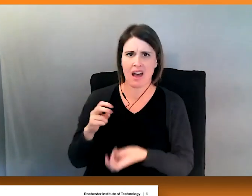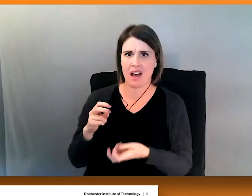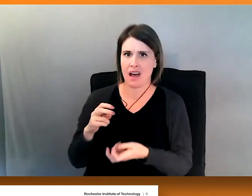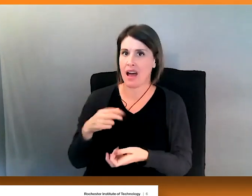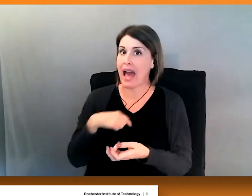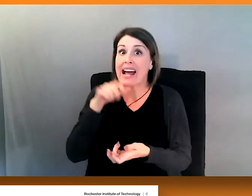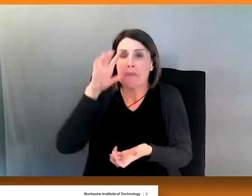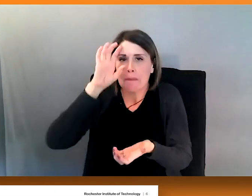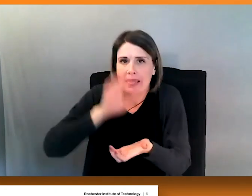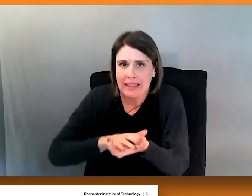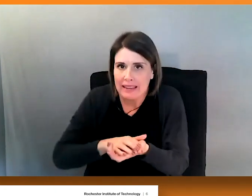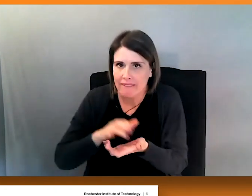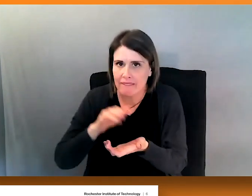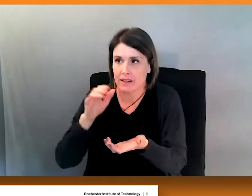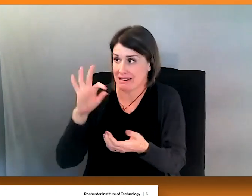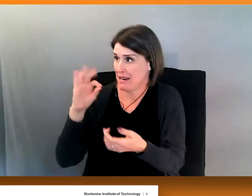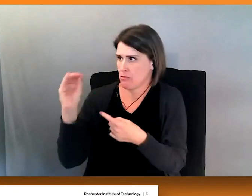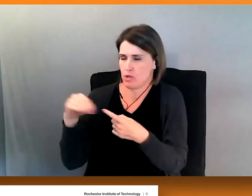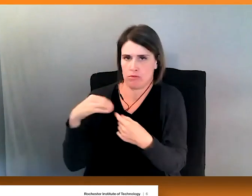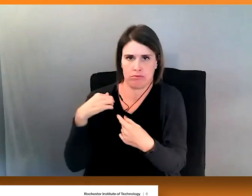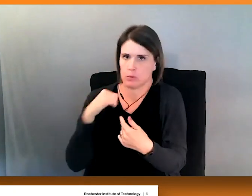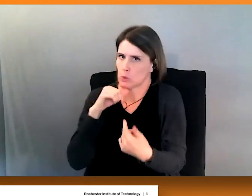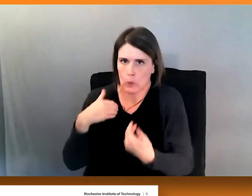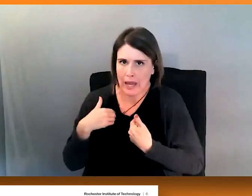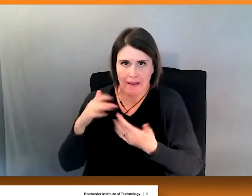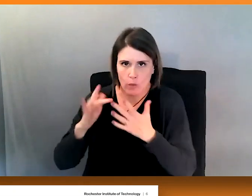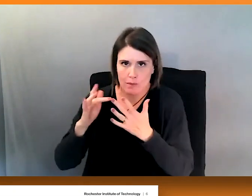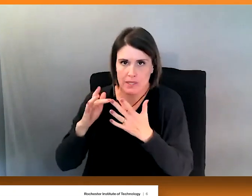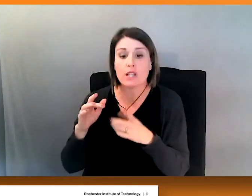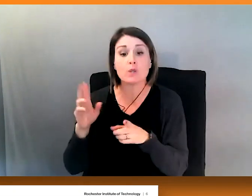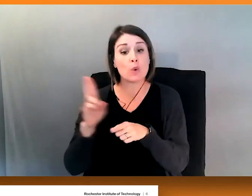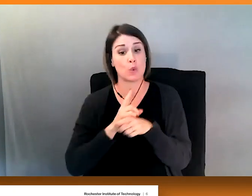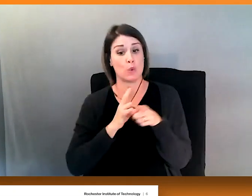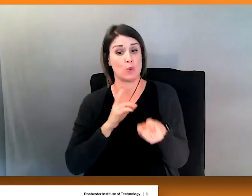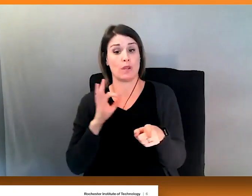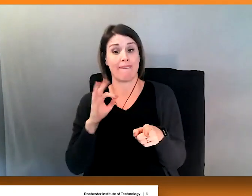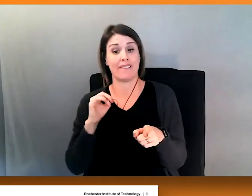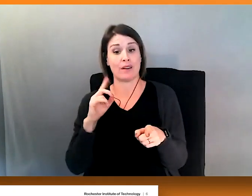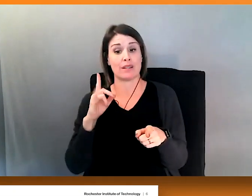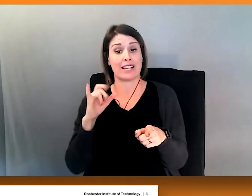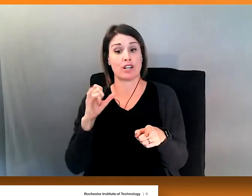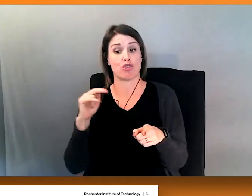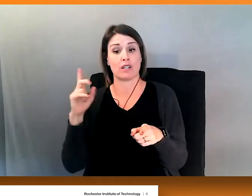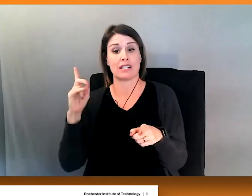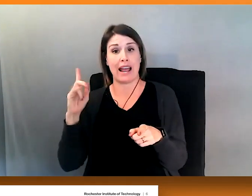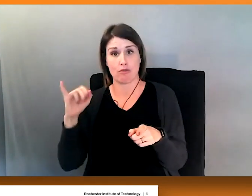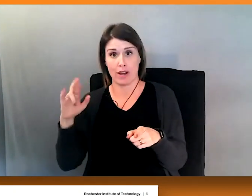So using a search like Foundation Directory Online, you'll be able to find those opportunities.